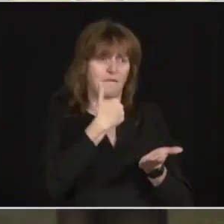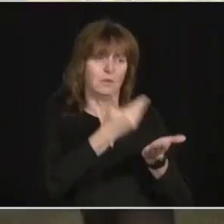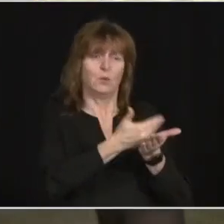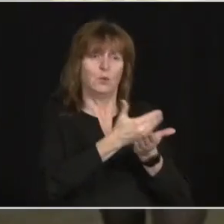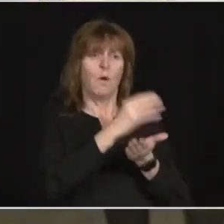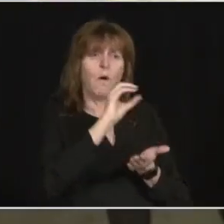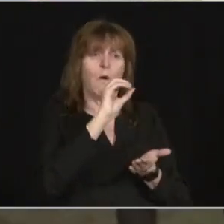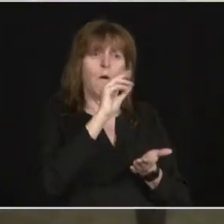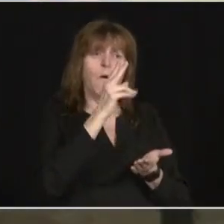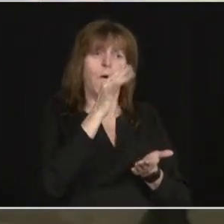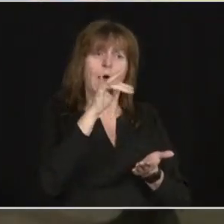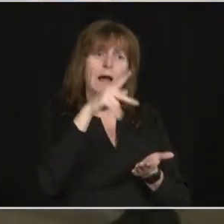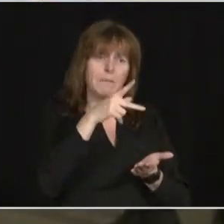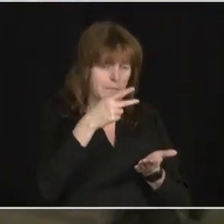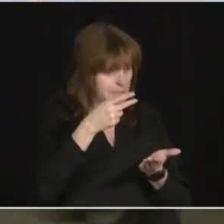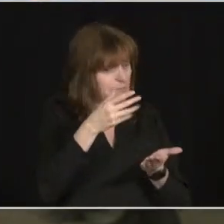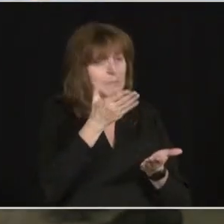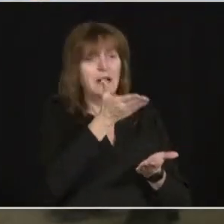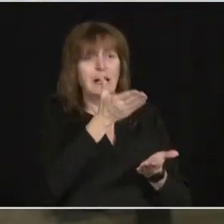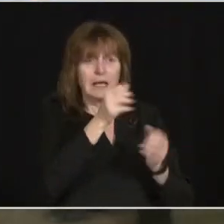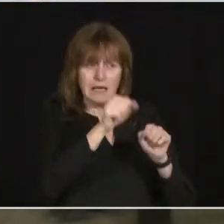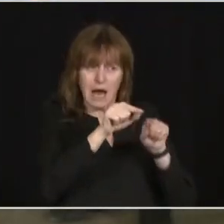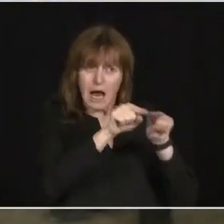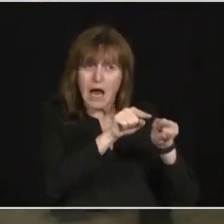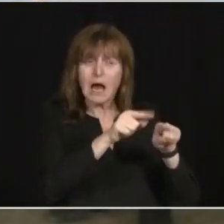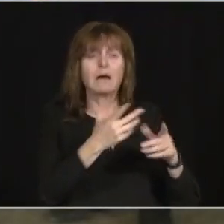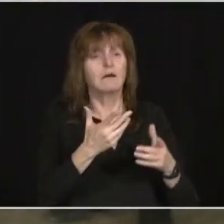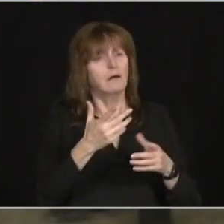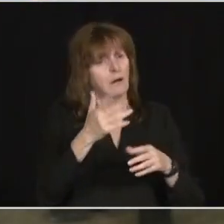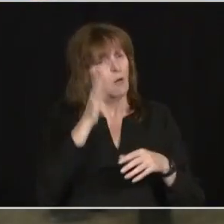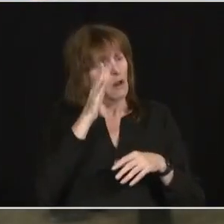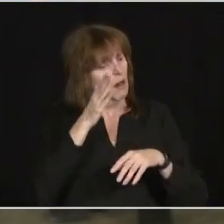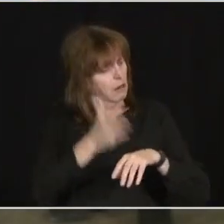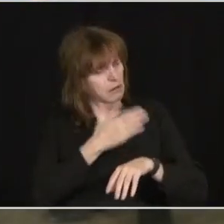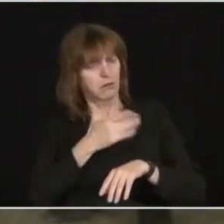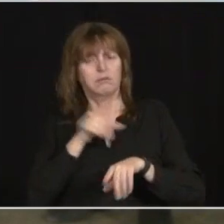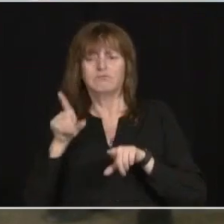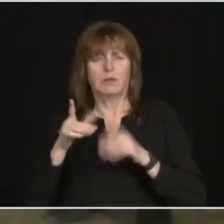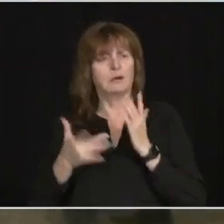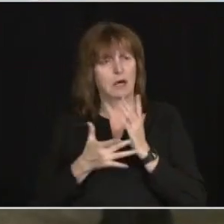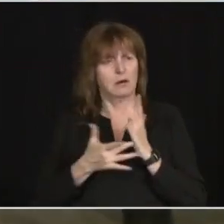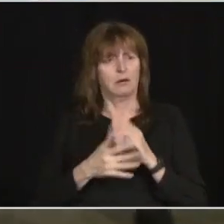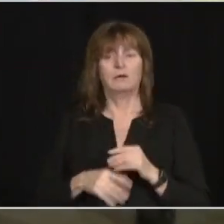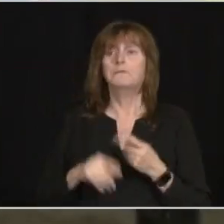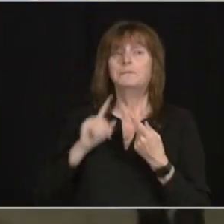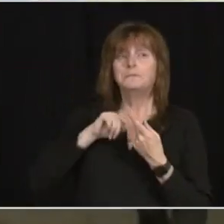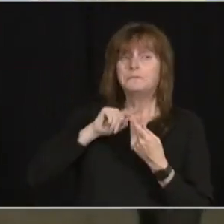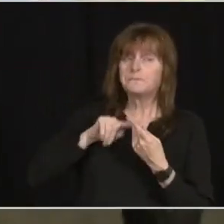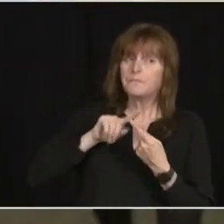As a follow-up, how long is that going to take? When will we see this?